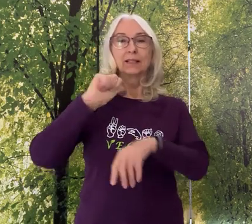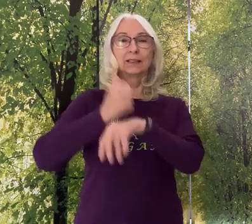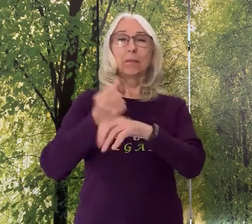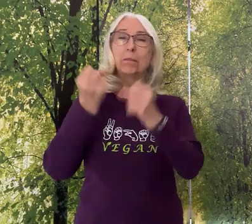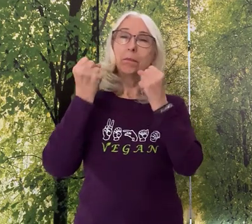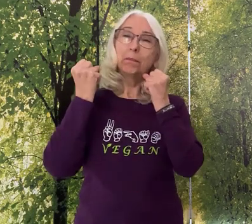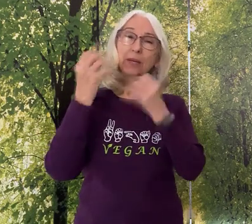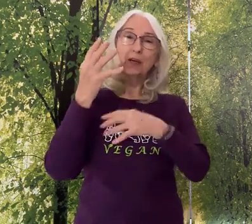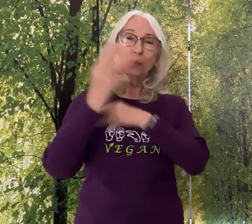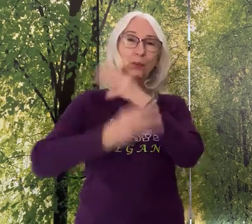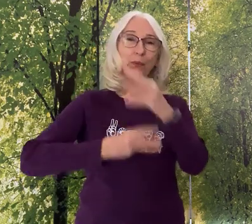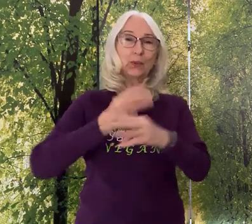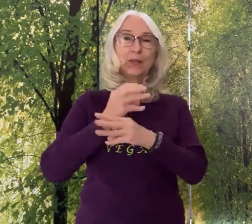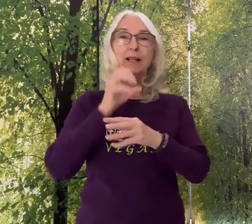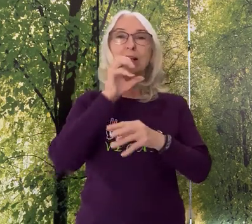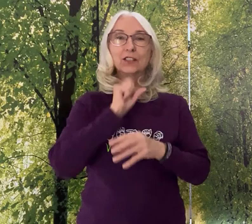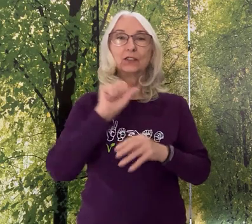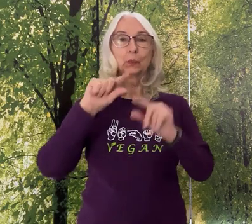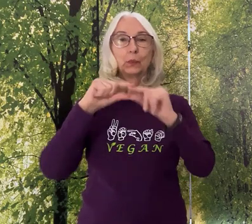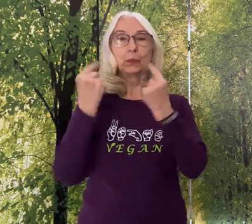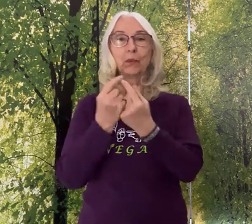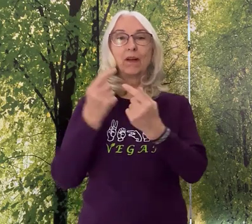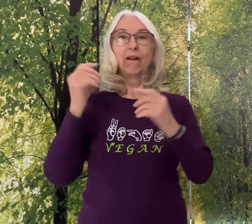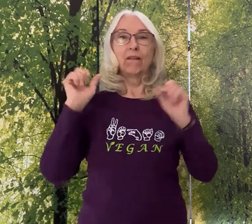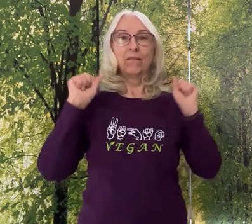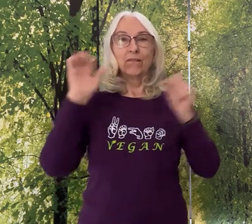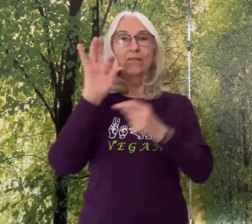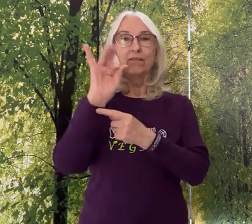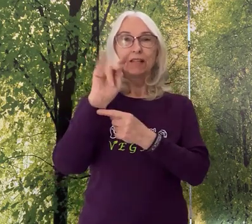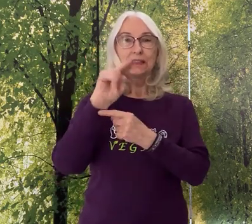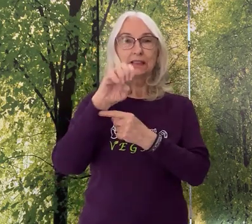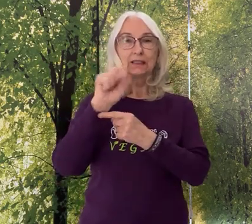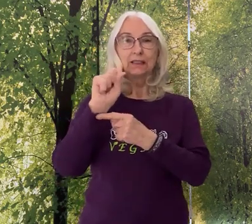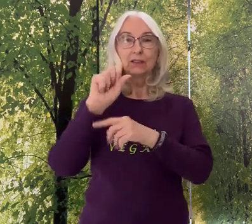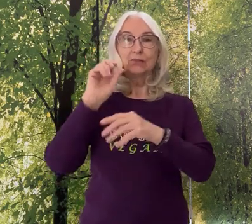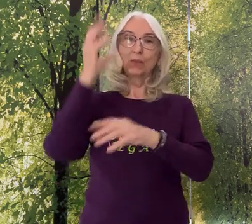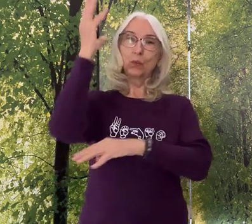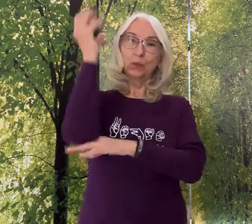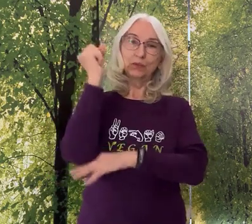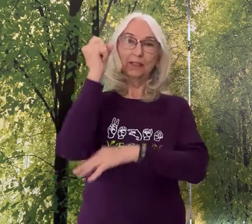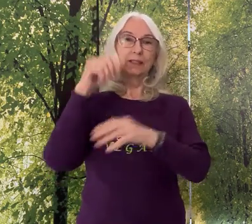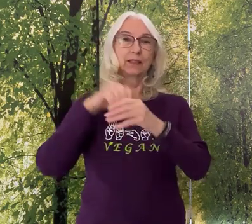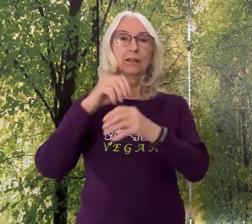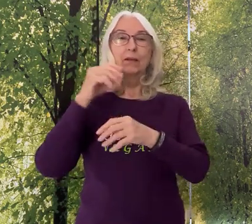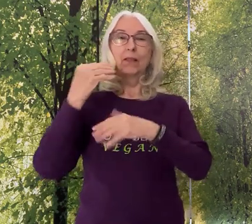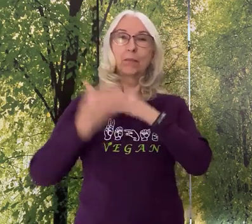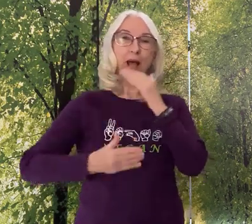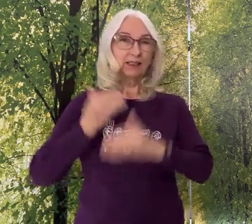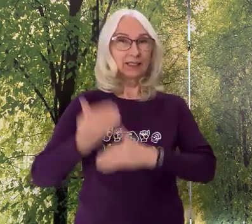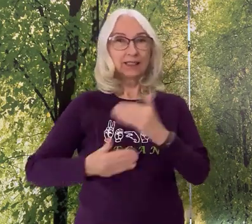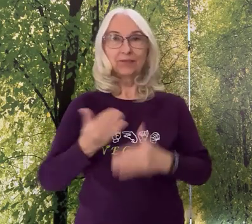set many world age-group fitness records in the process!